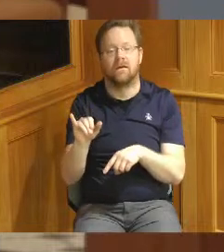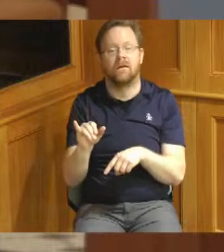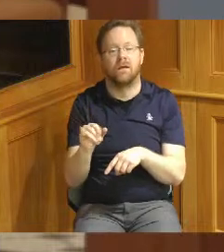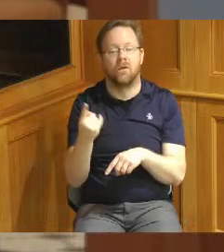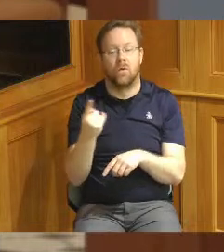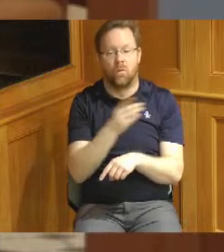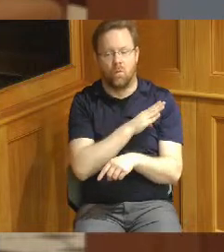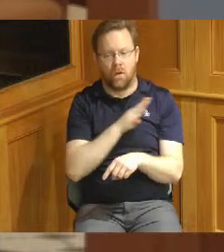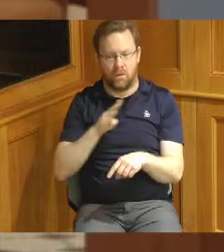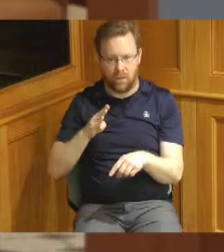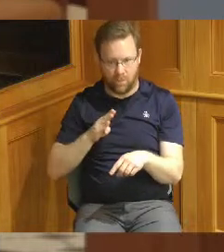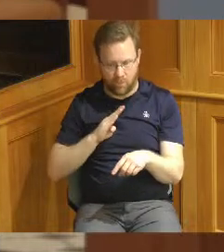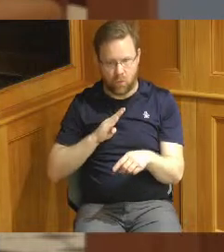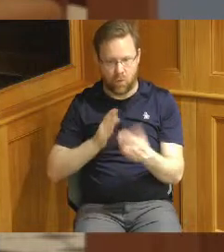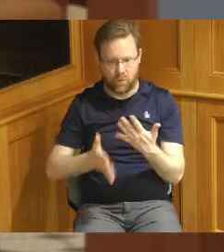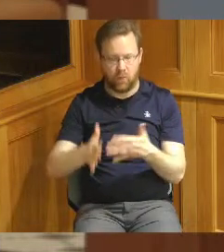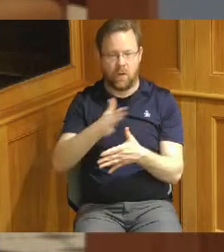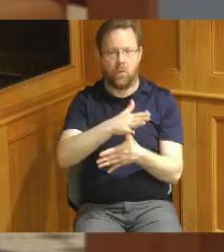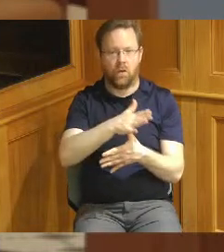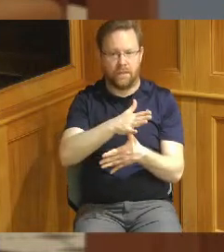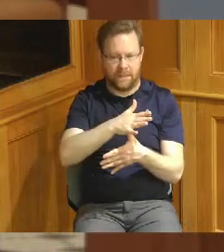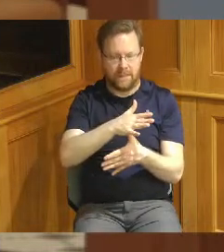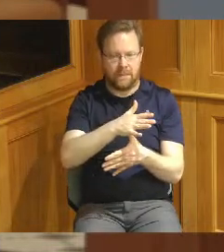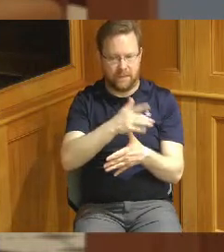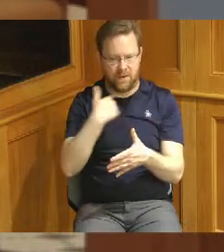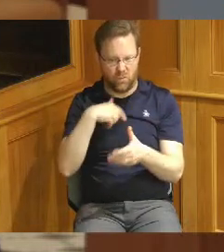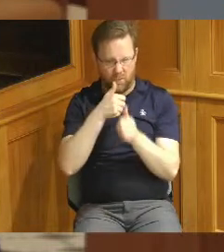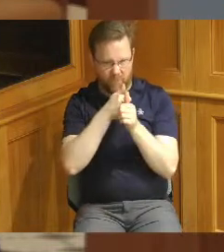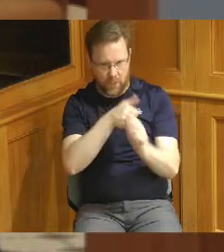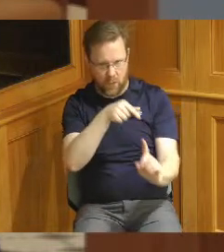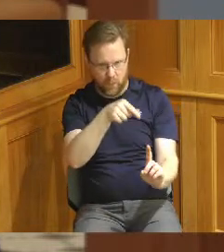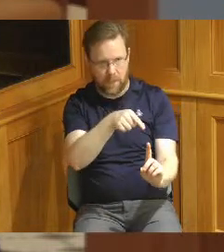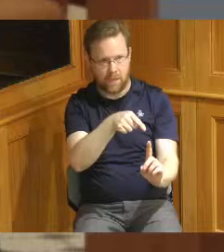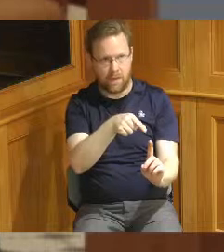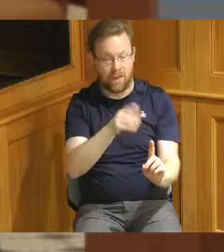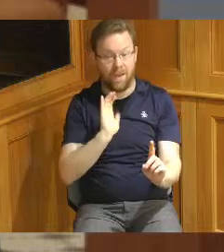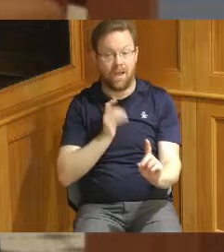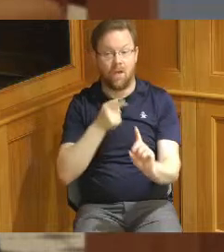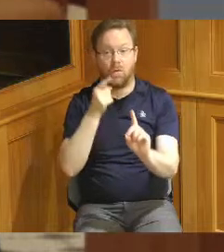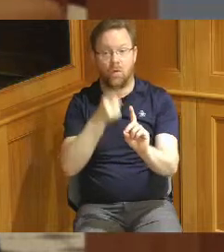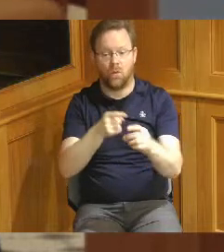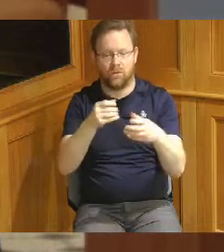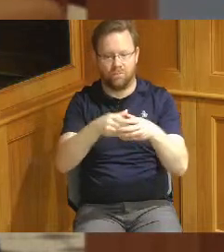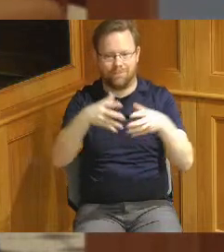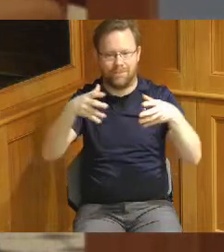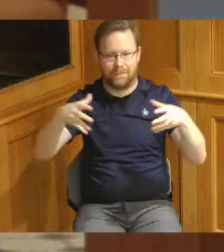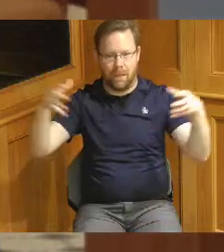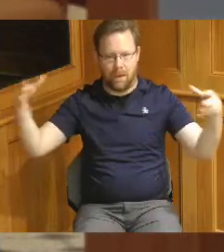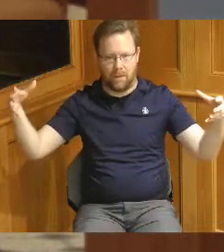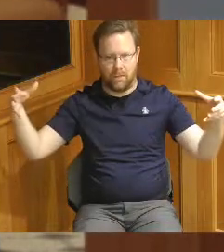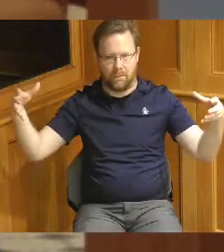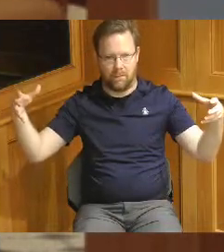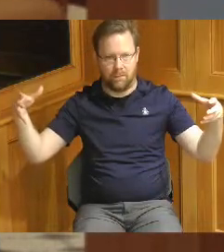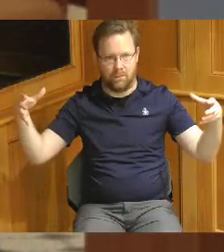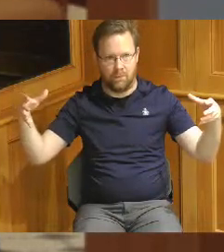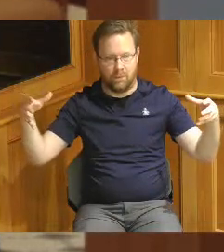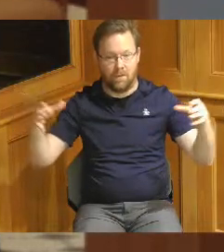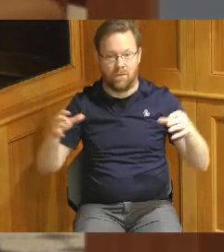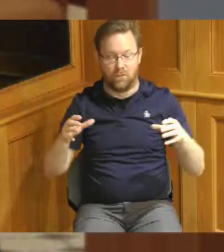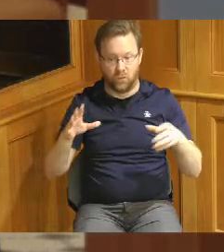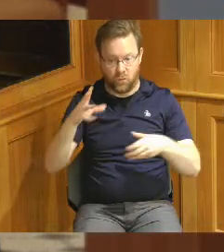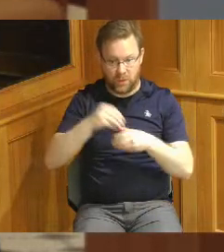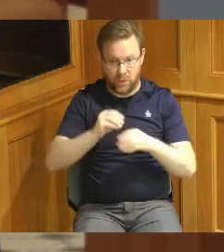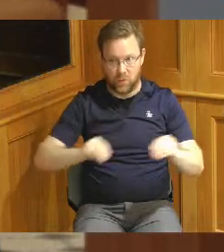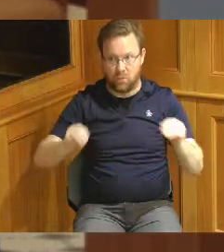this is the purchase of a Ford F250 on behalf of Hamilton County facilities at $50,835 item